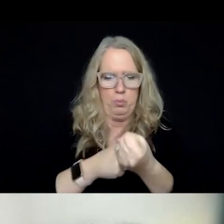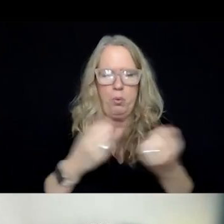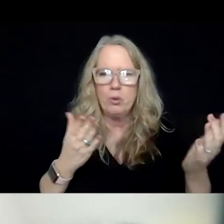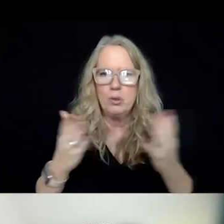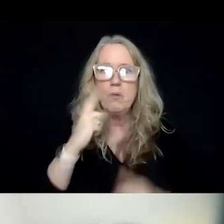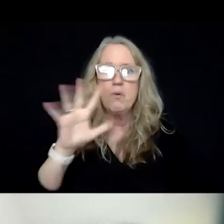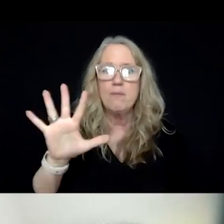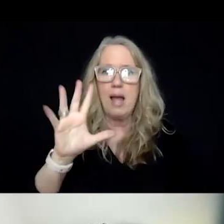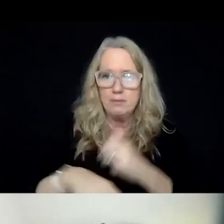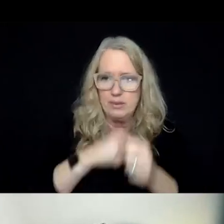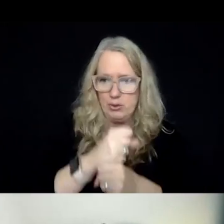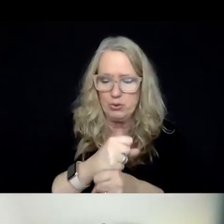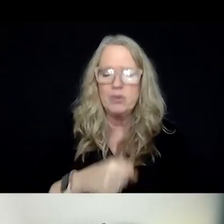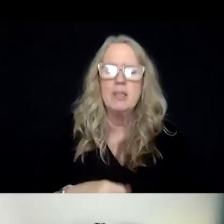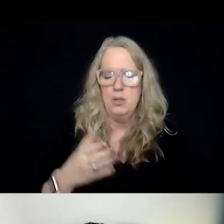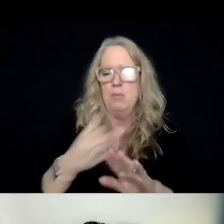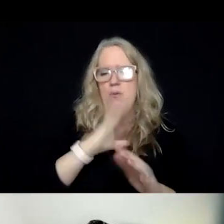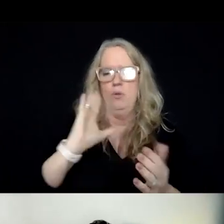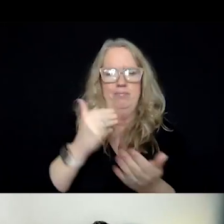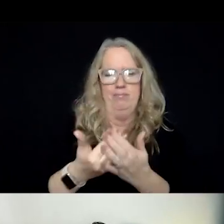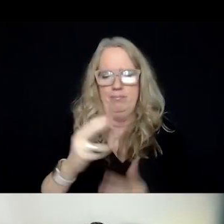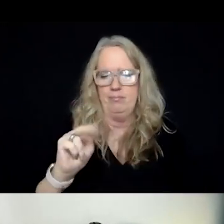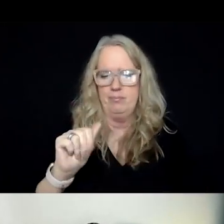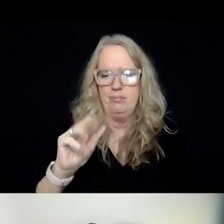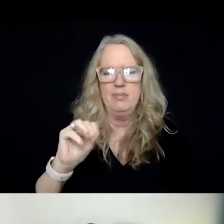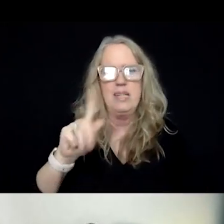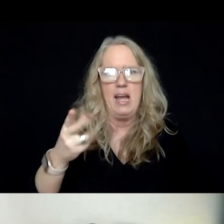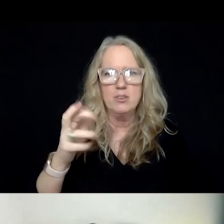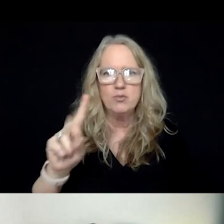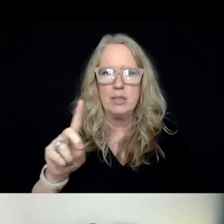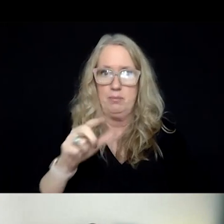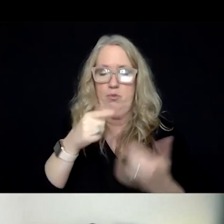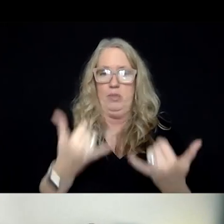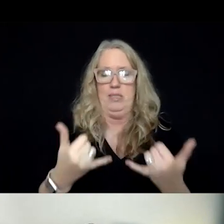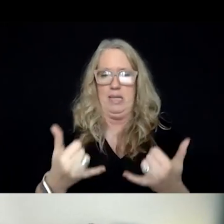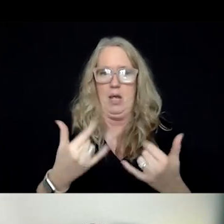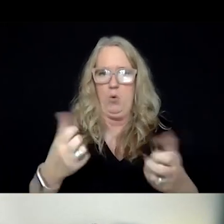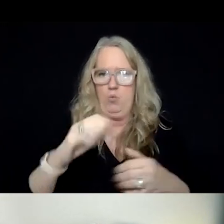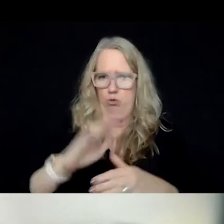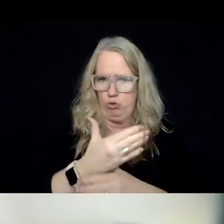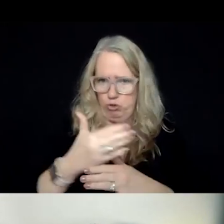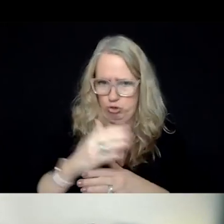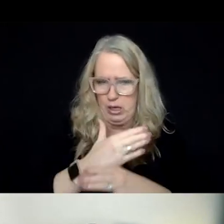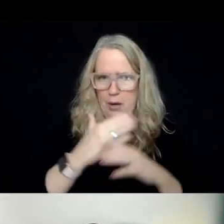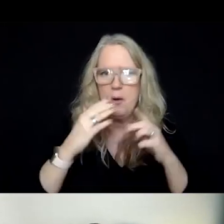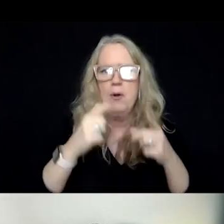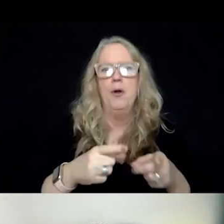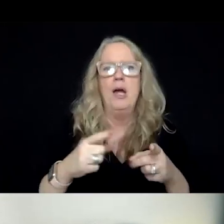YEARS BEFORE COMING TO NASMHPD. SO WE WANTED TO SHOW EXAMPLES